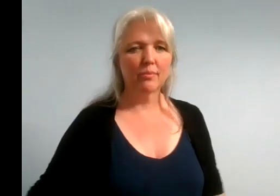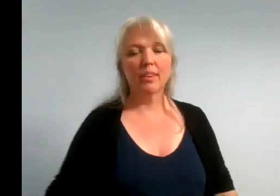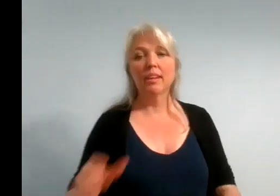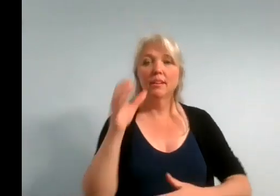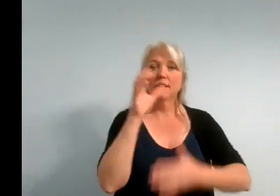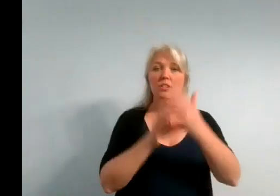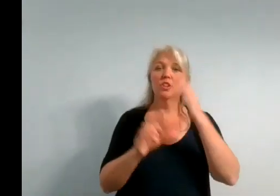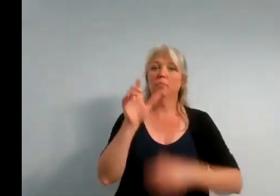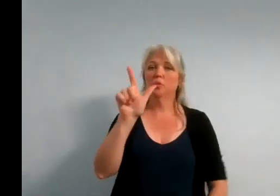Chapter Twenty-Six